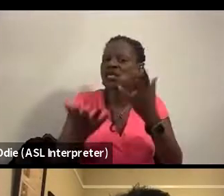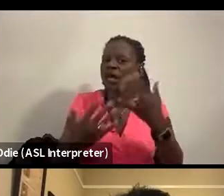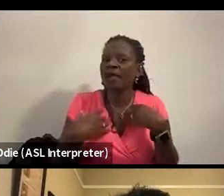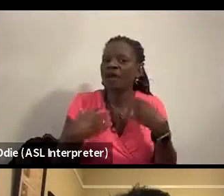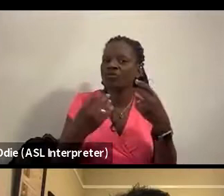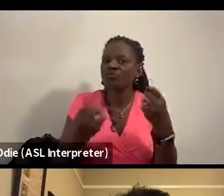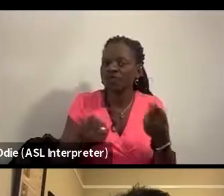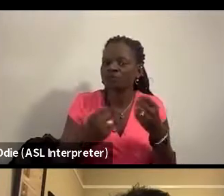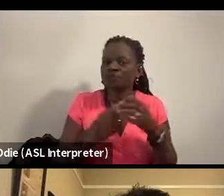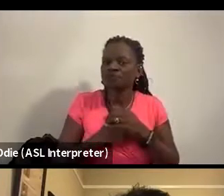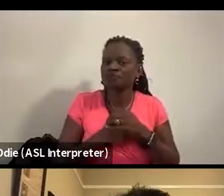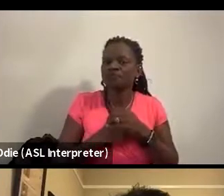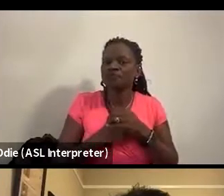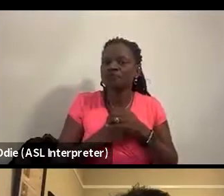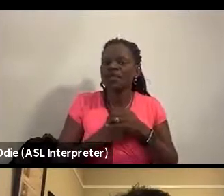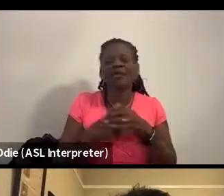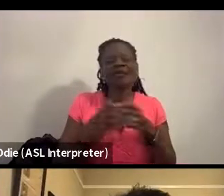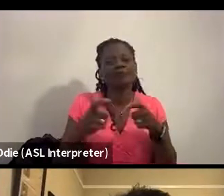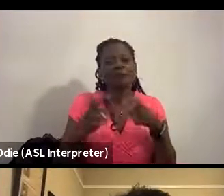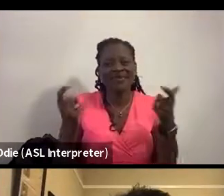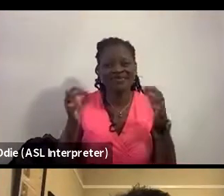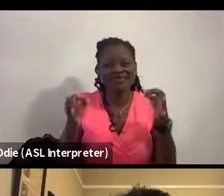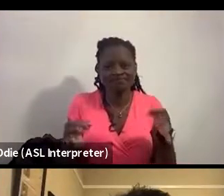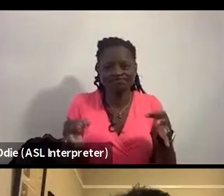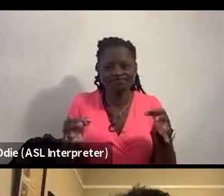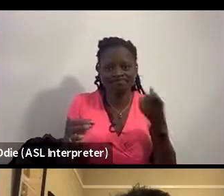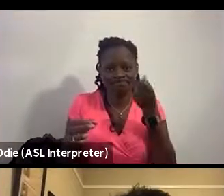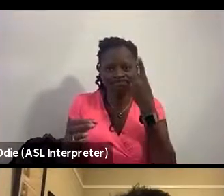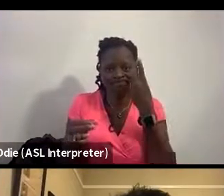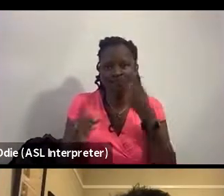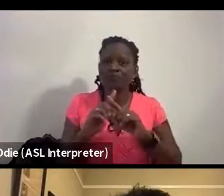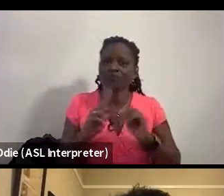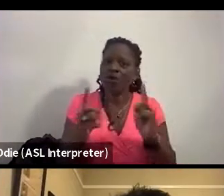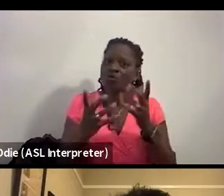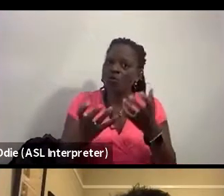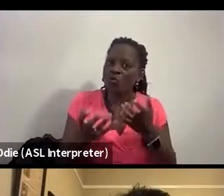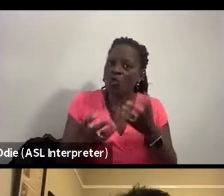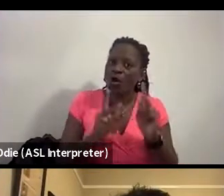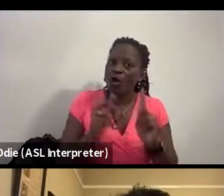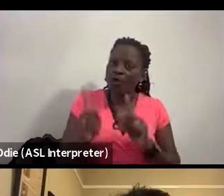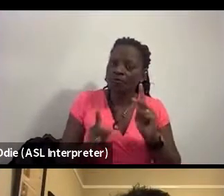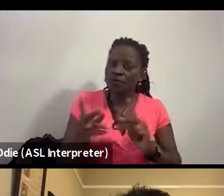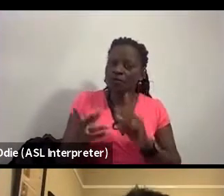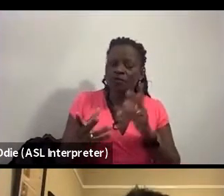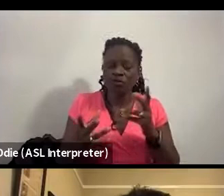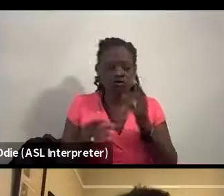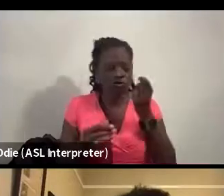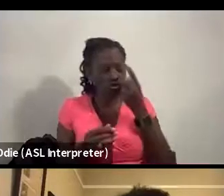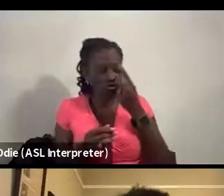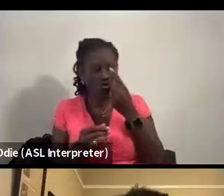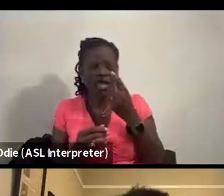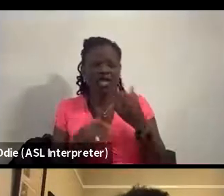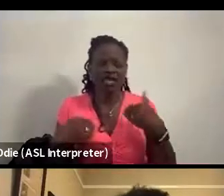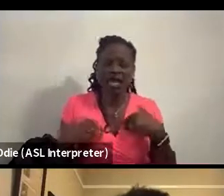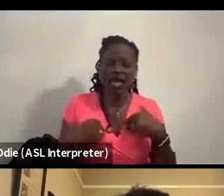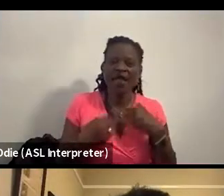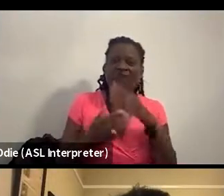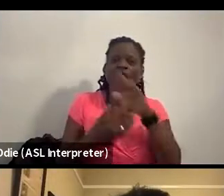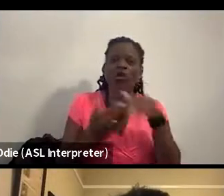It's a big decision, but we want to make sure that folks are feeling like they can they can make them with the right tools and resources. So to answer the question,